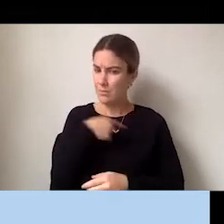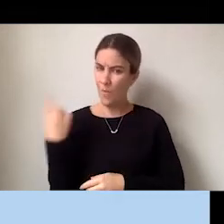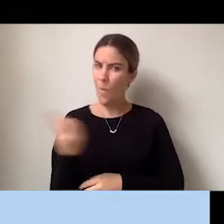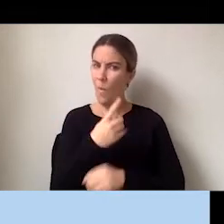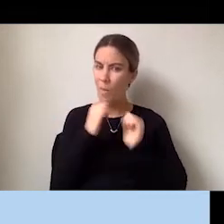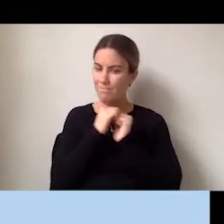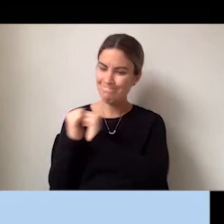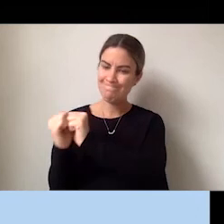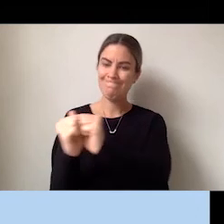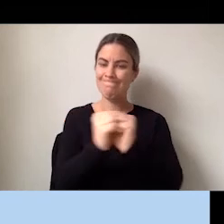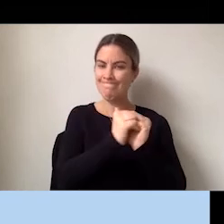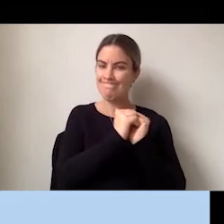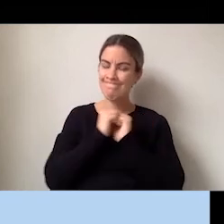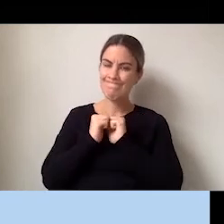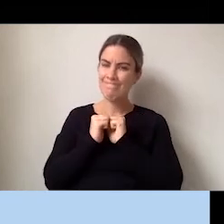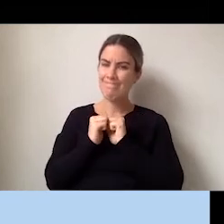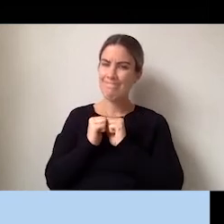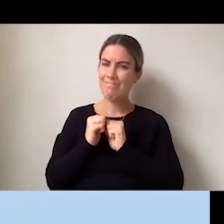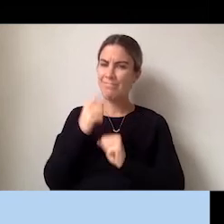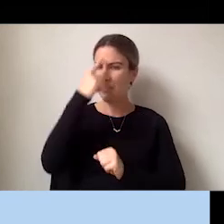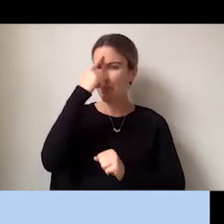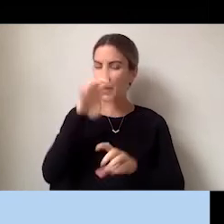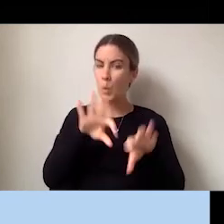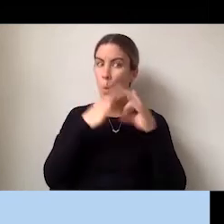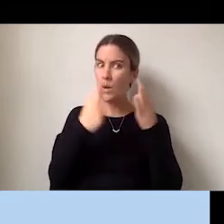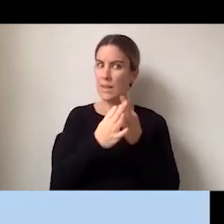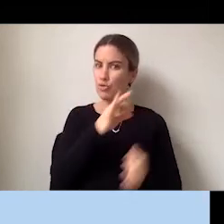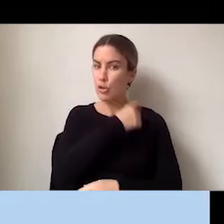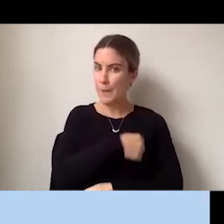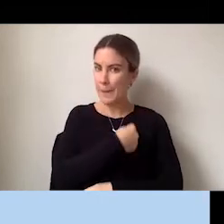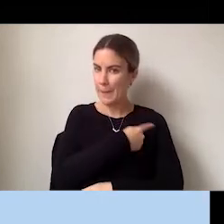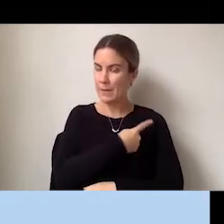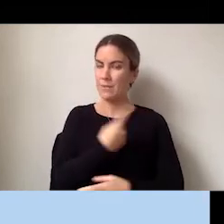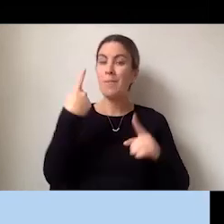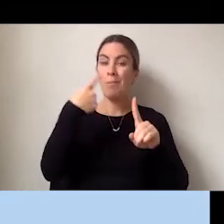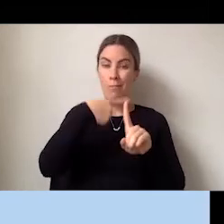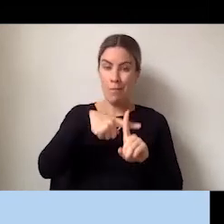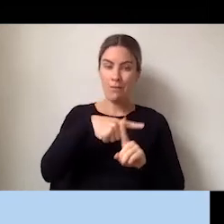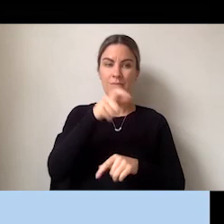to be, like, organisational commitment, as well as commitment of people.